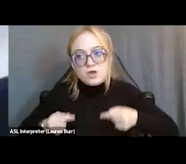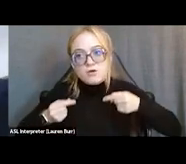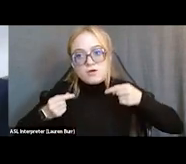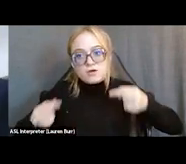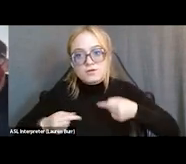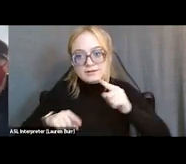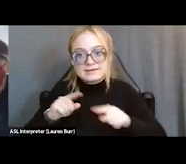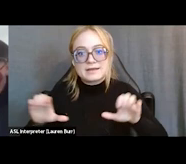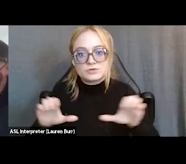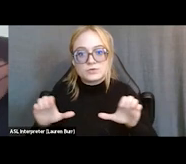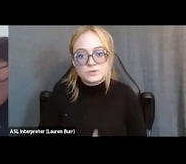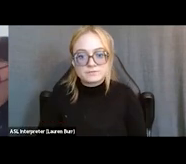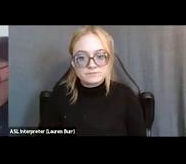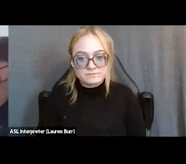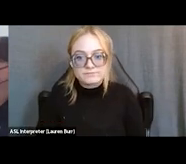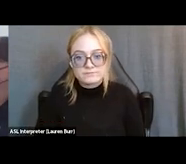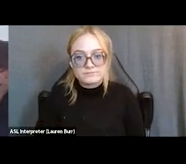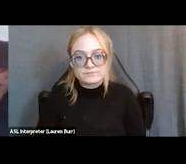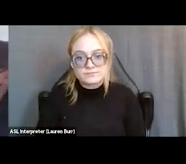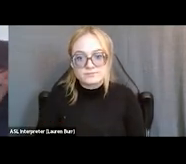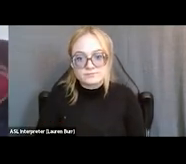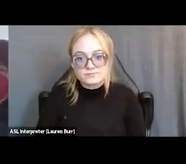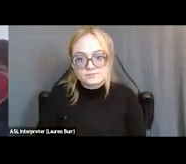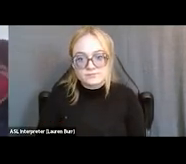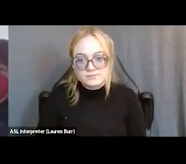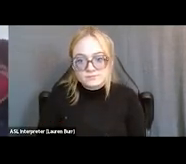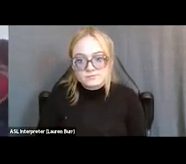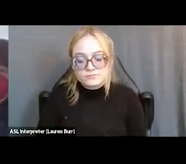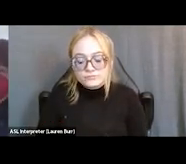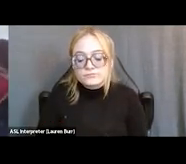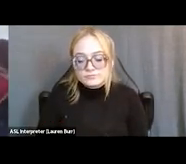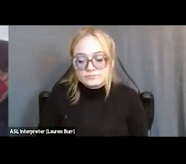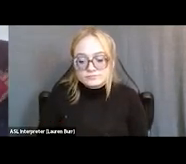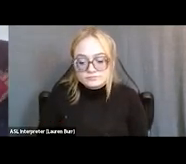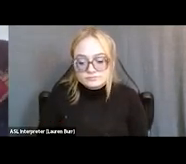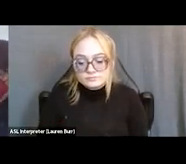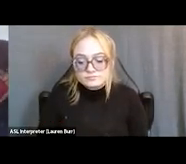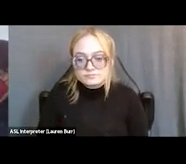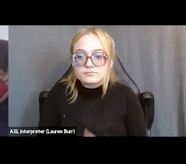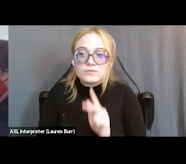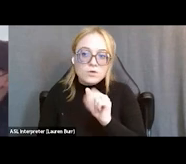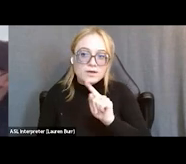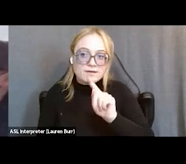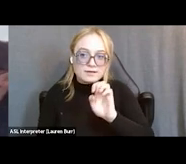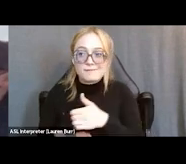And so she said, I'll do the writing for you, and I said okay.